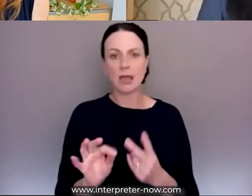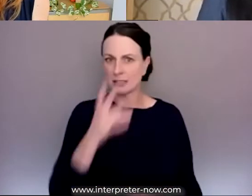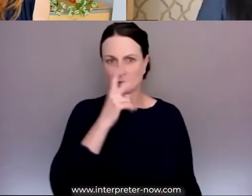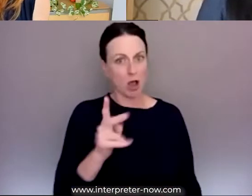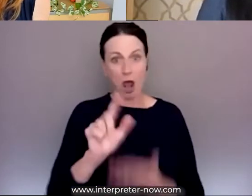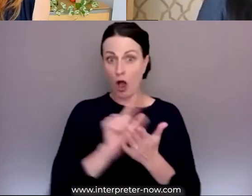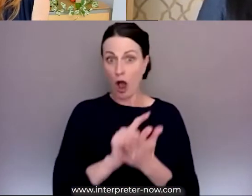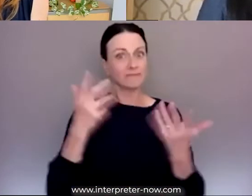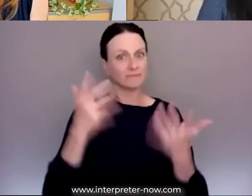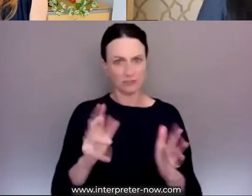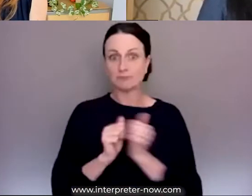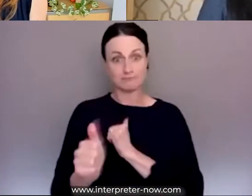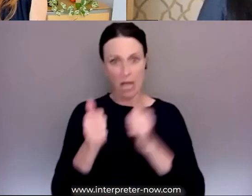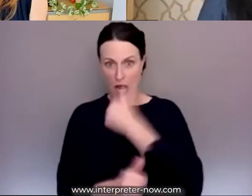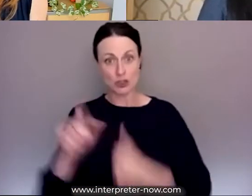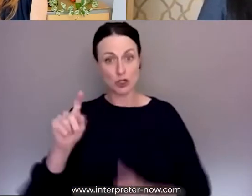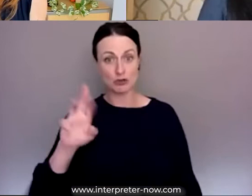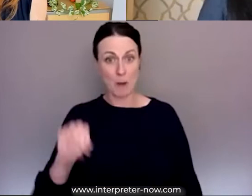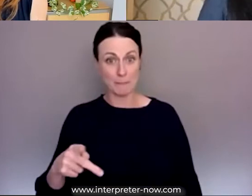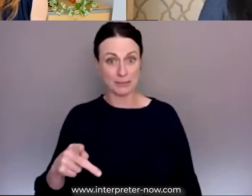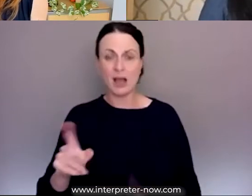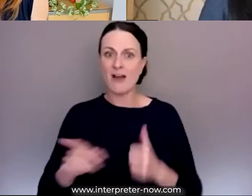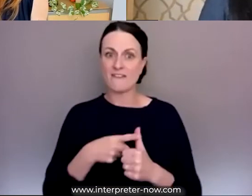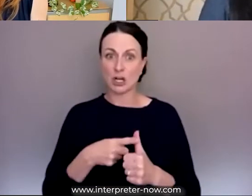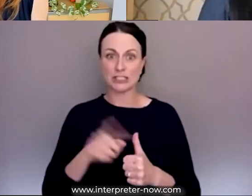got passed under the Trump administration, which was the First Step Act.